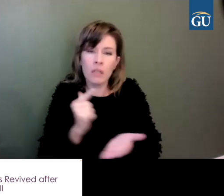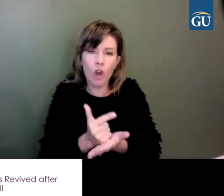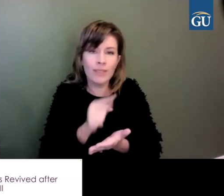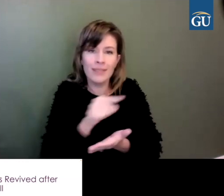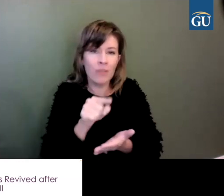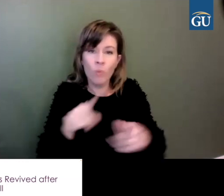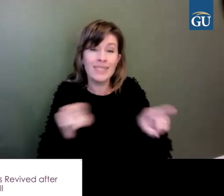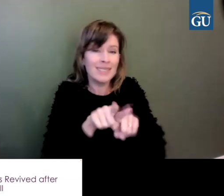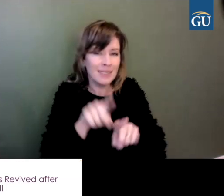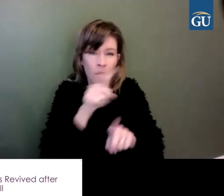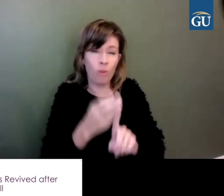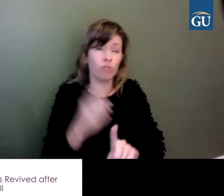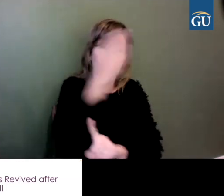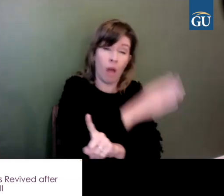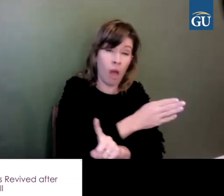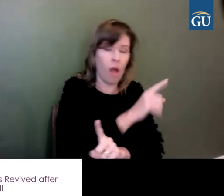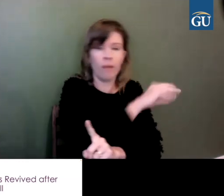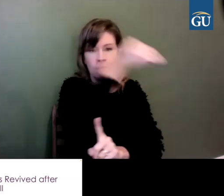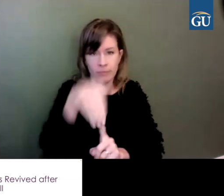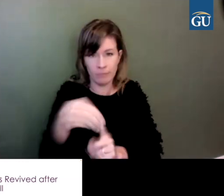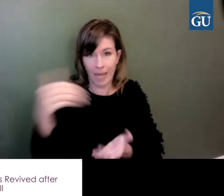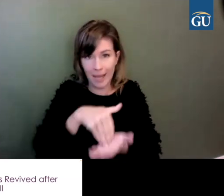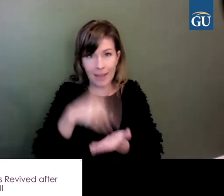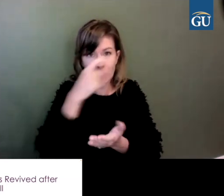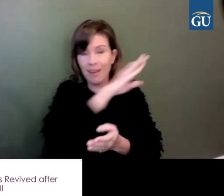questions of race before. So even when we were trying to